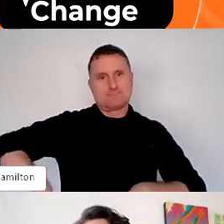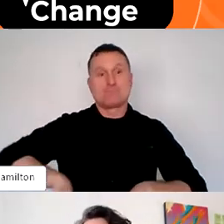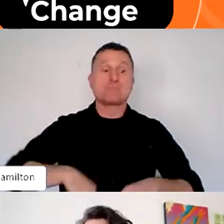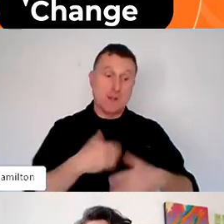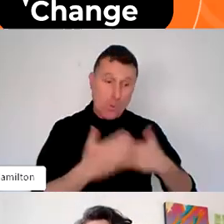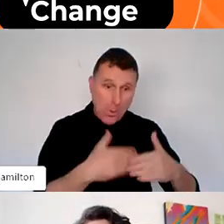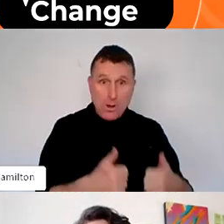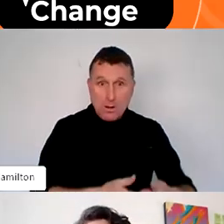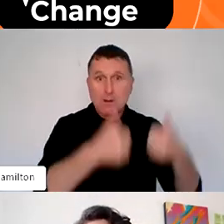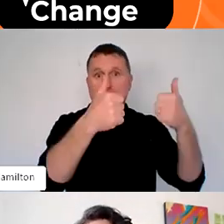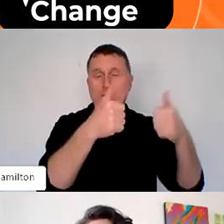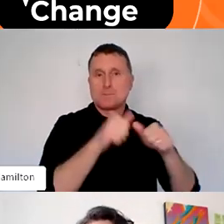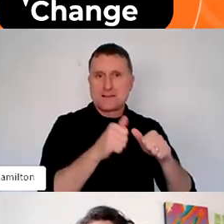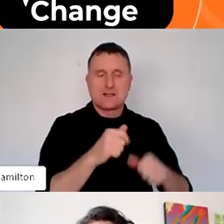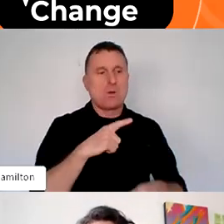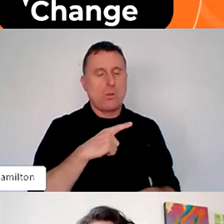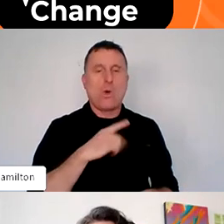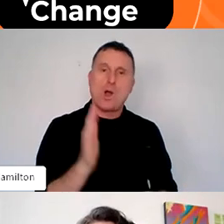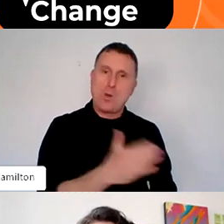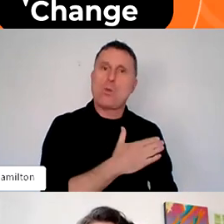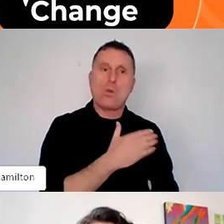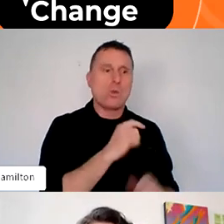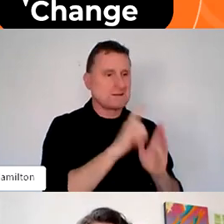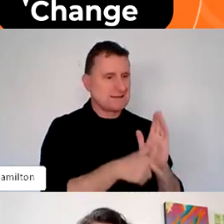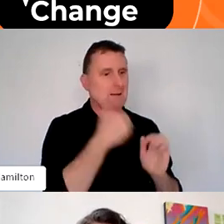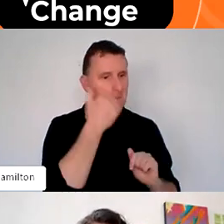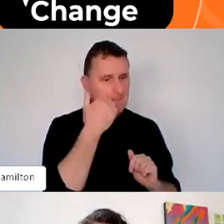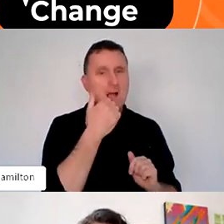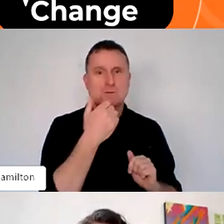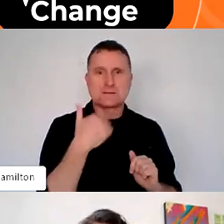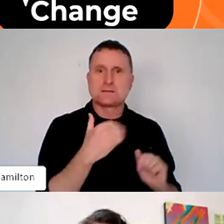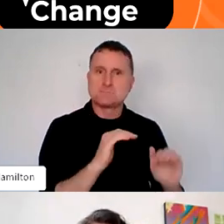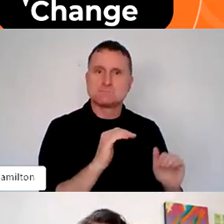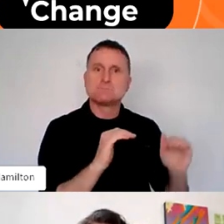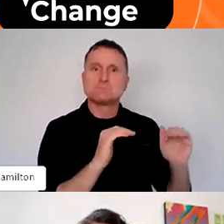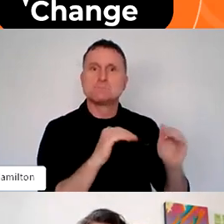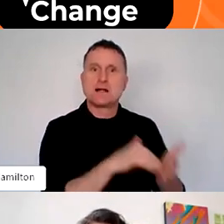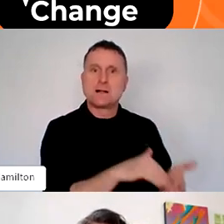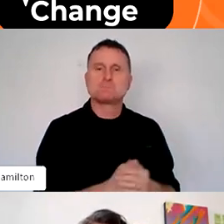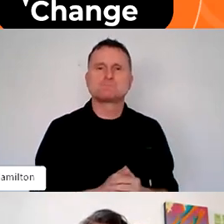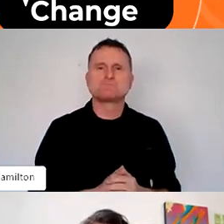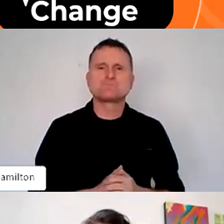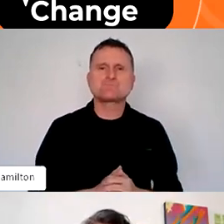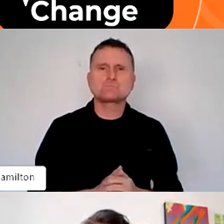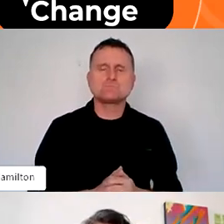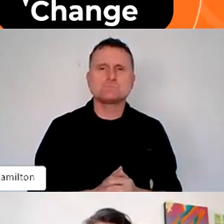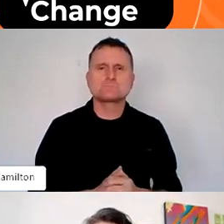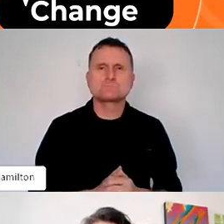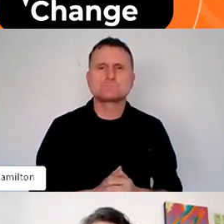by all mokopuna Māori whaikaha. Thank you. There's one question which is probably a challenging one to end with and not on a positive,